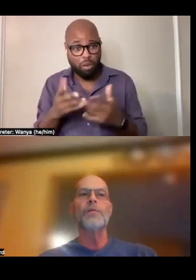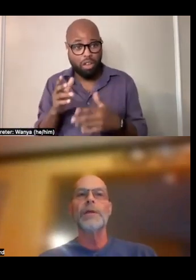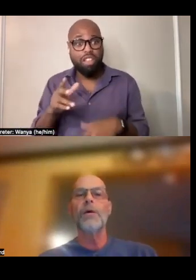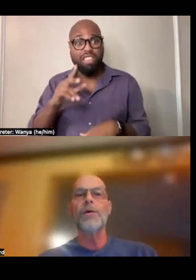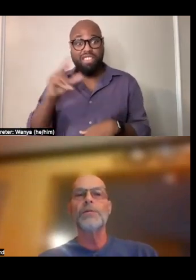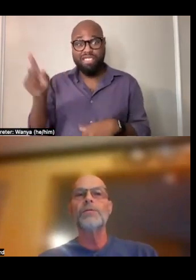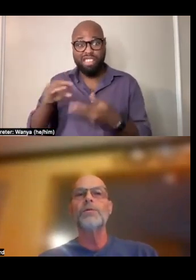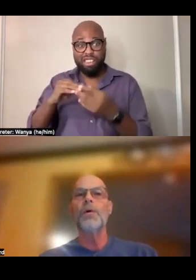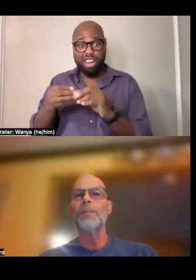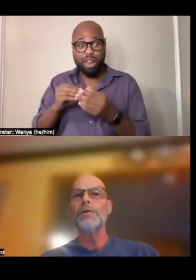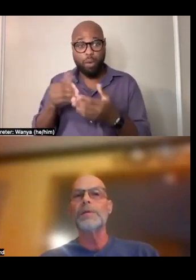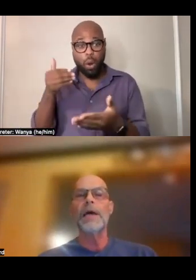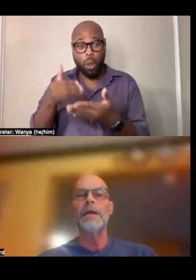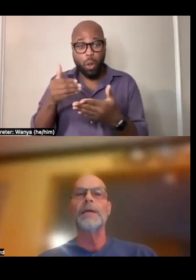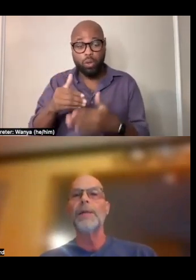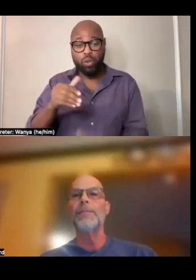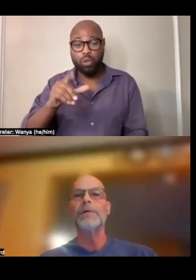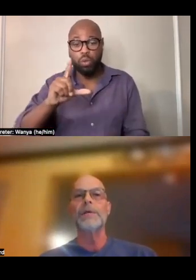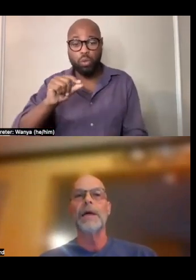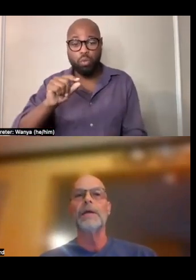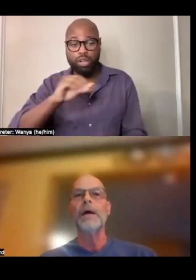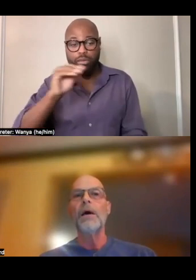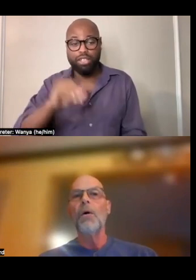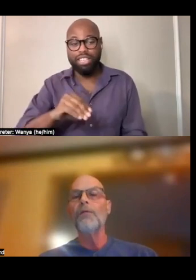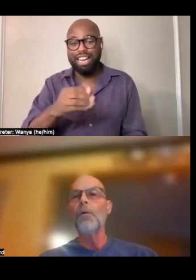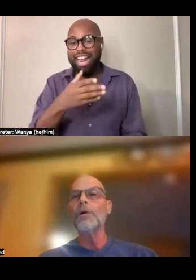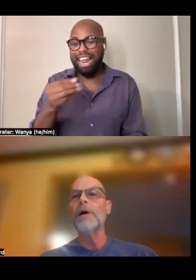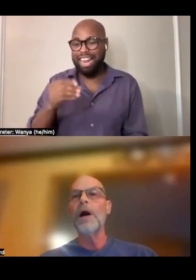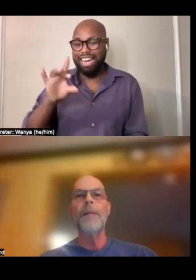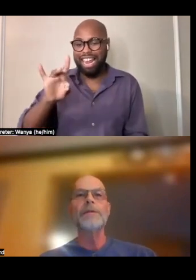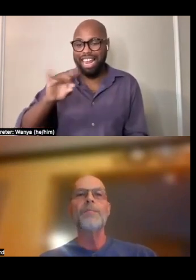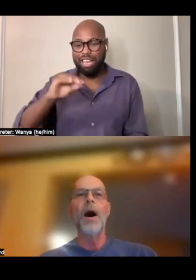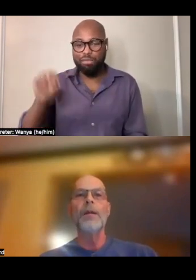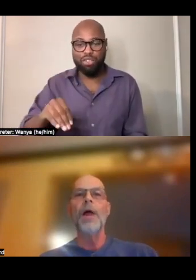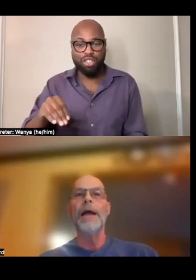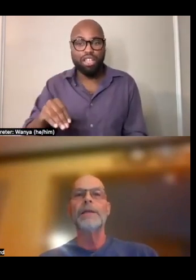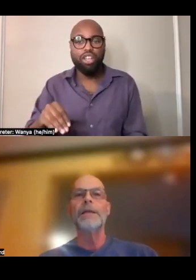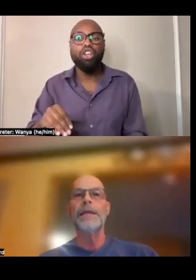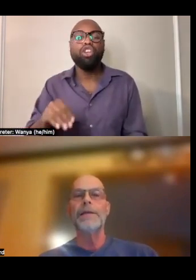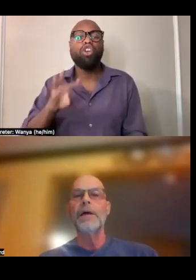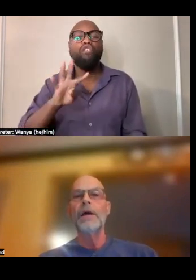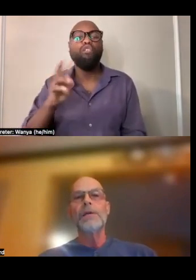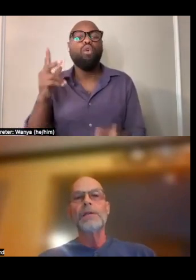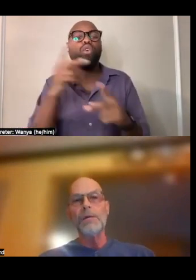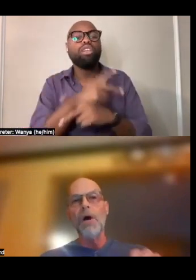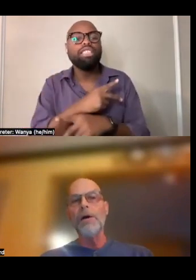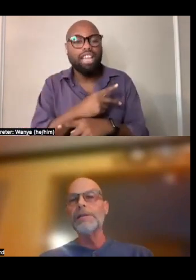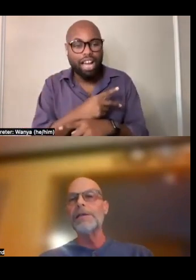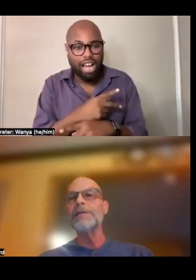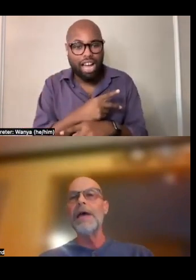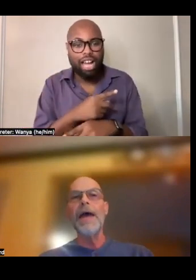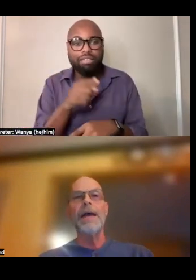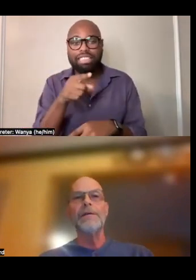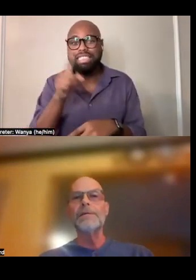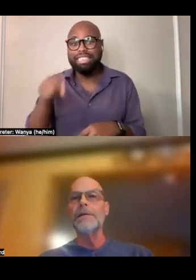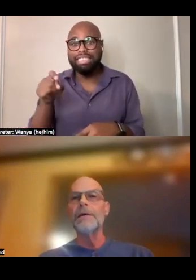would be closer to 20% and 8%, or four times this bottom line need. So as long as this stays,